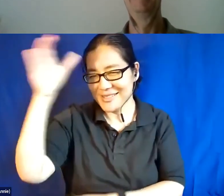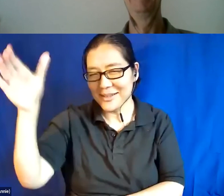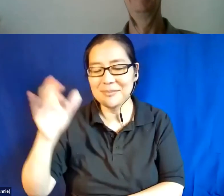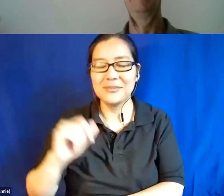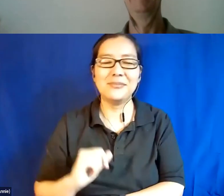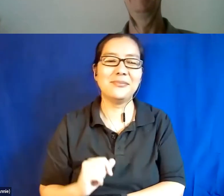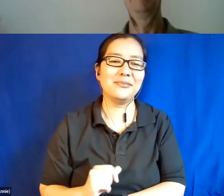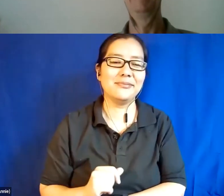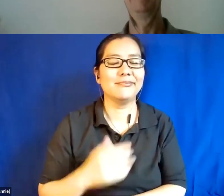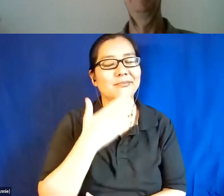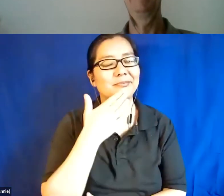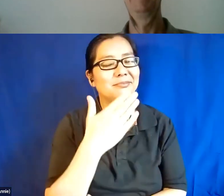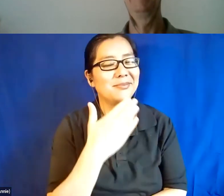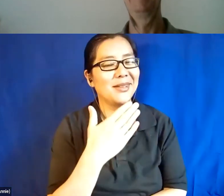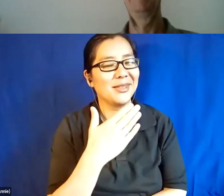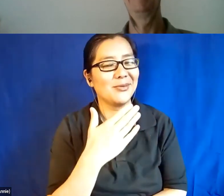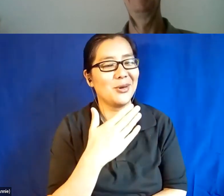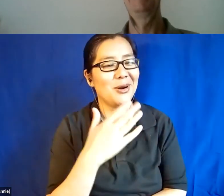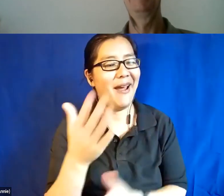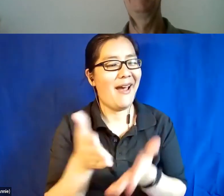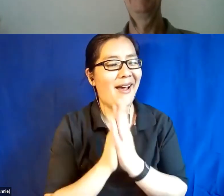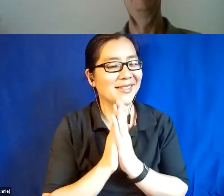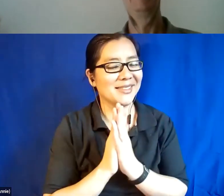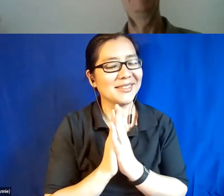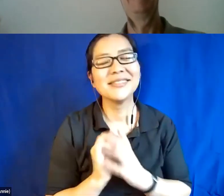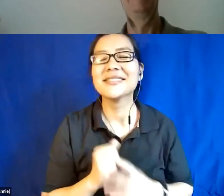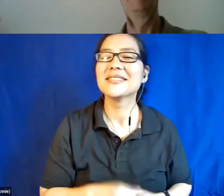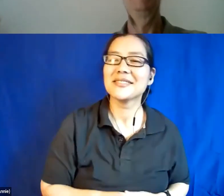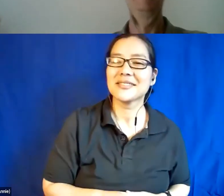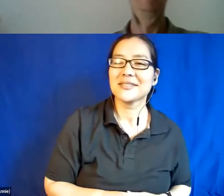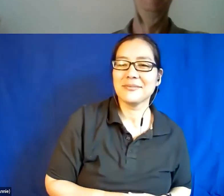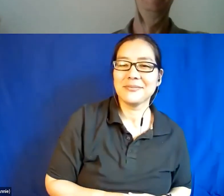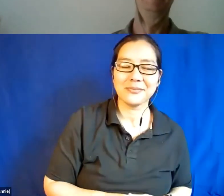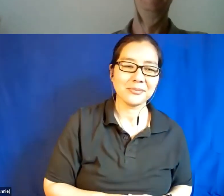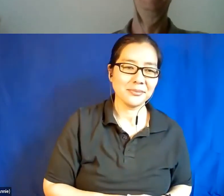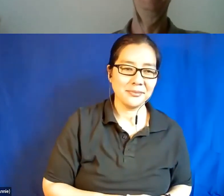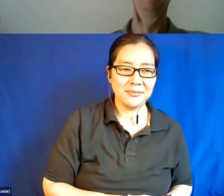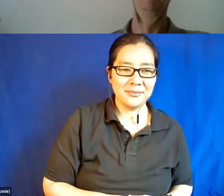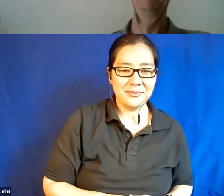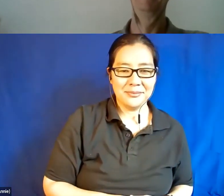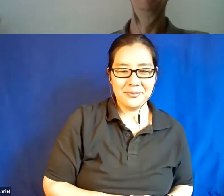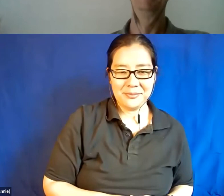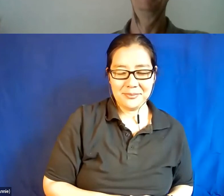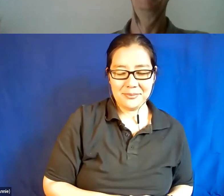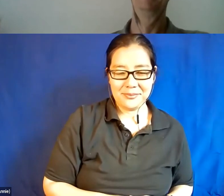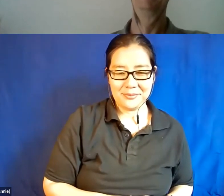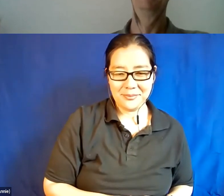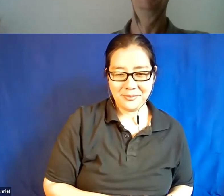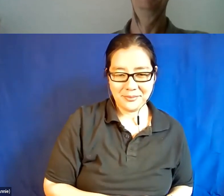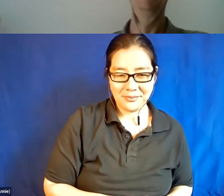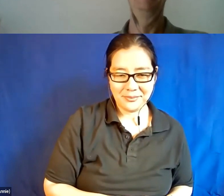. Thanks for asking. And